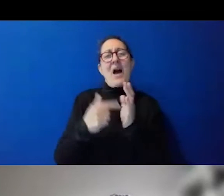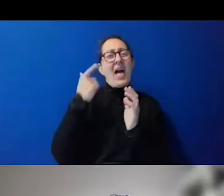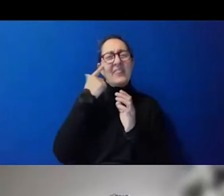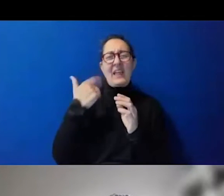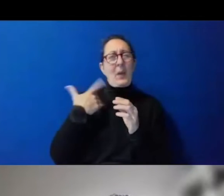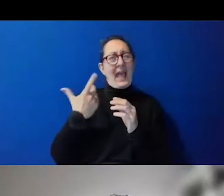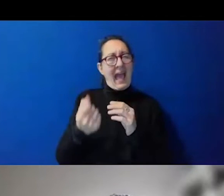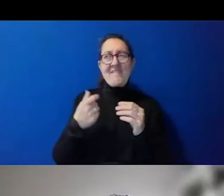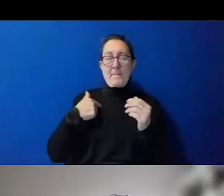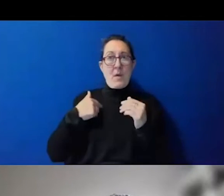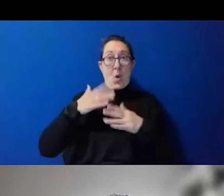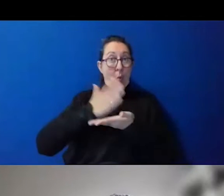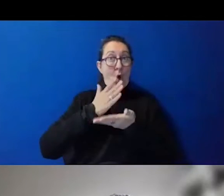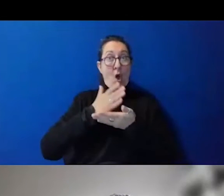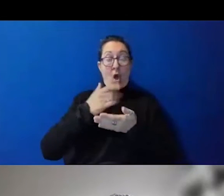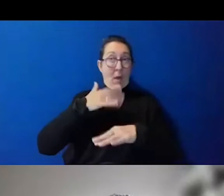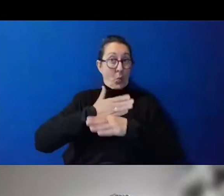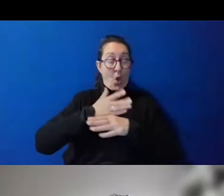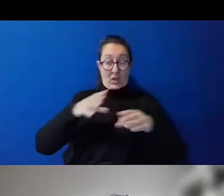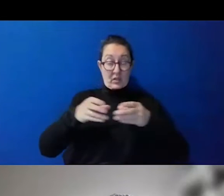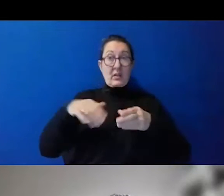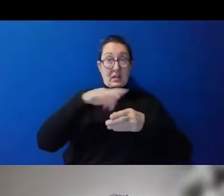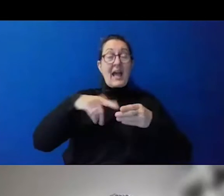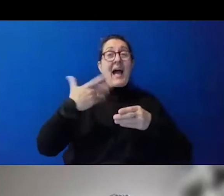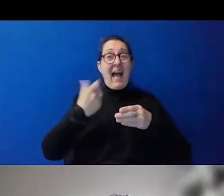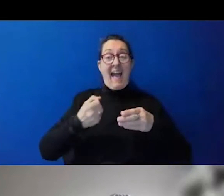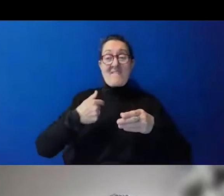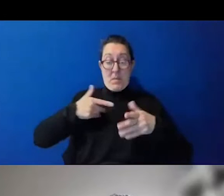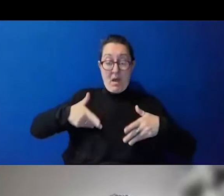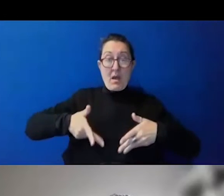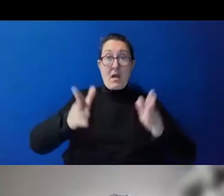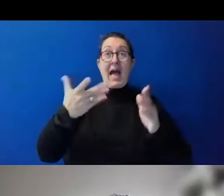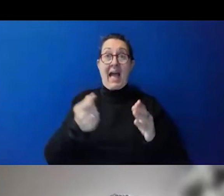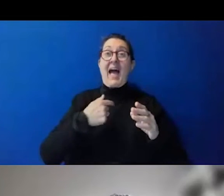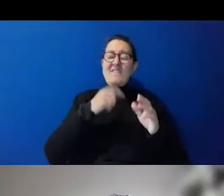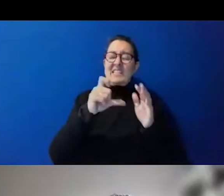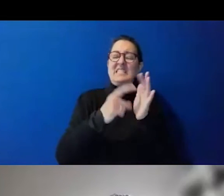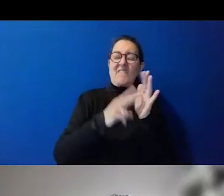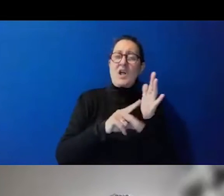so knowing um innately what they're what they're doing and we often get calls from the court to